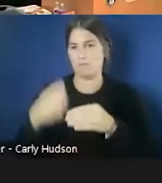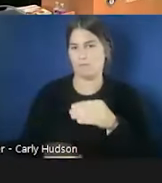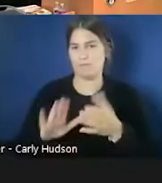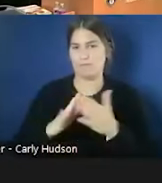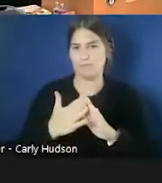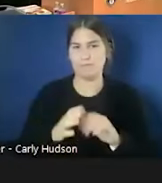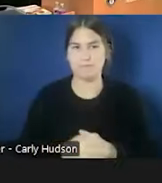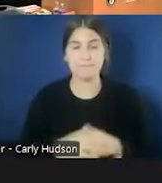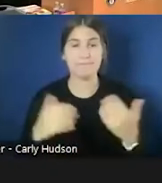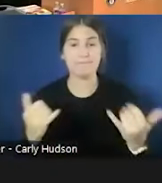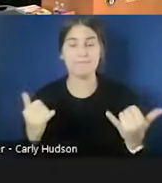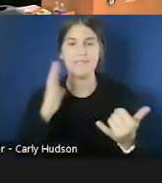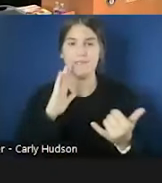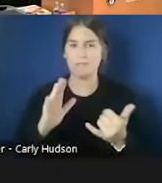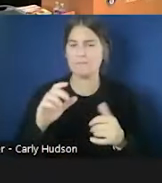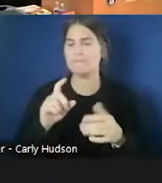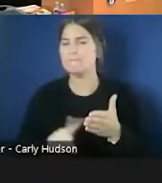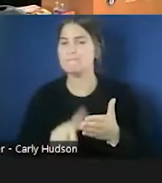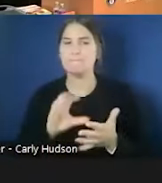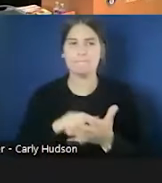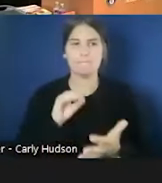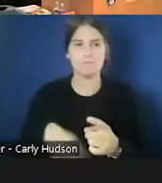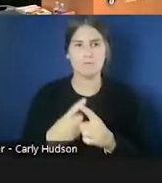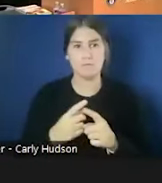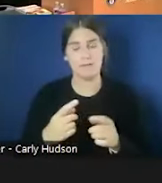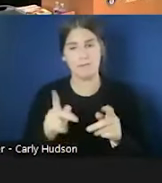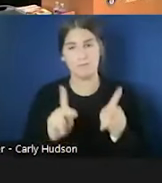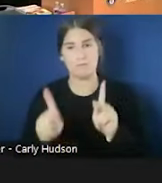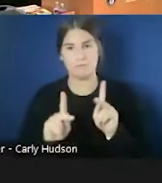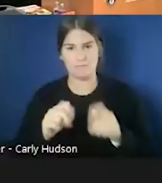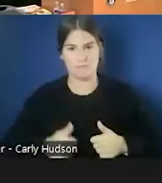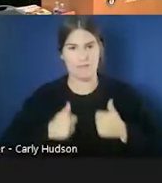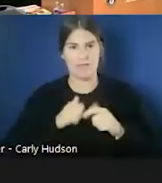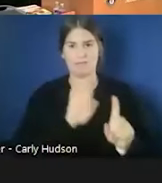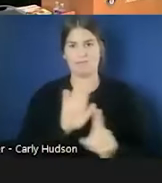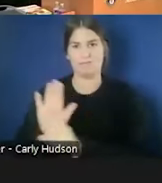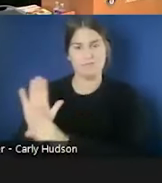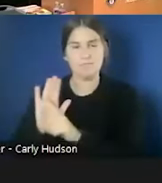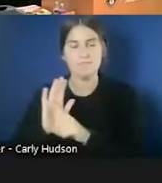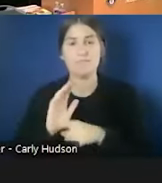explore represents human lives and it is meant to be used as a tool to guide and enhance the